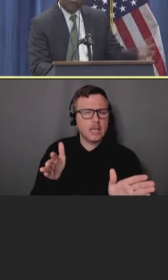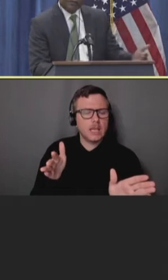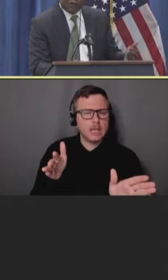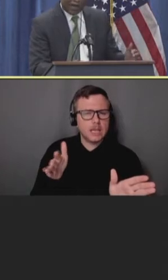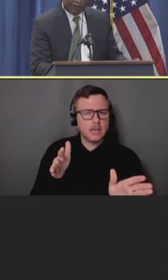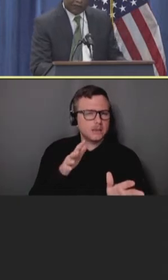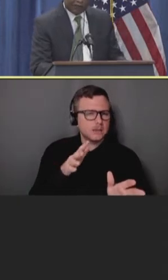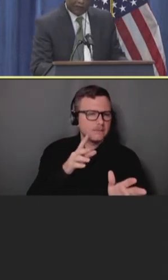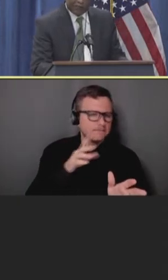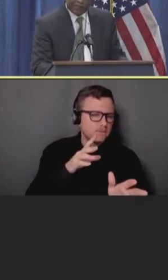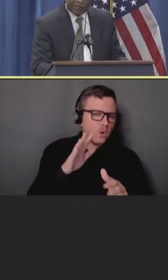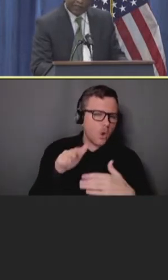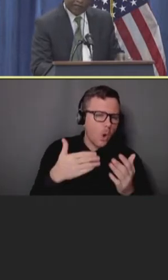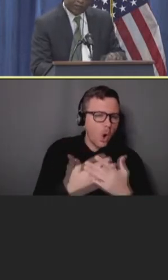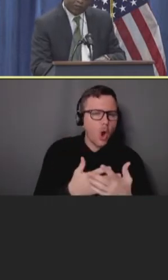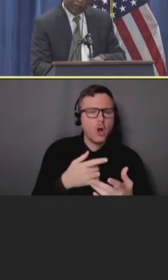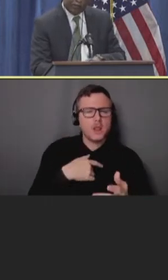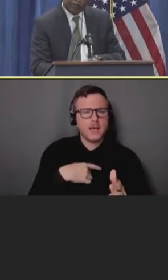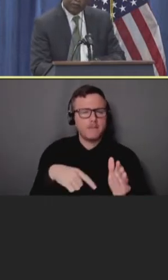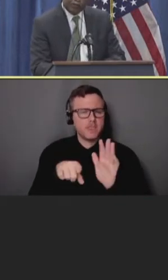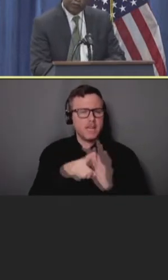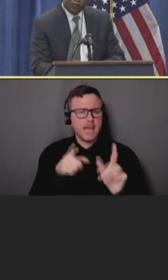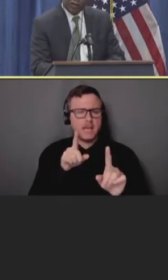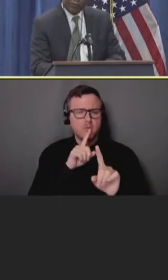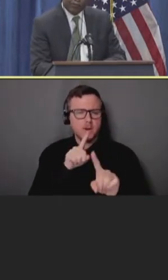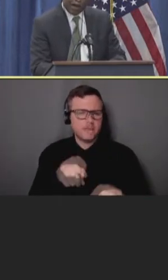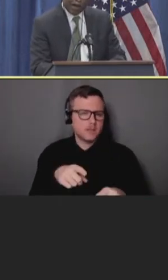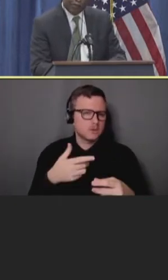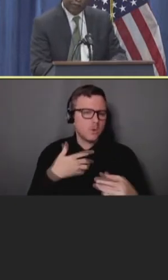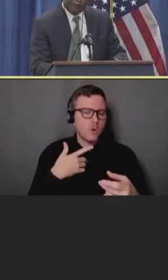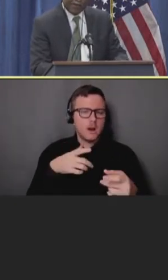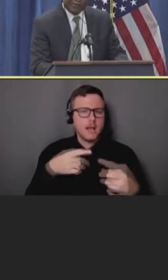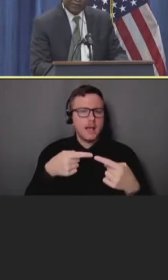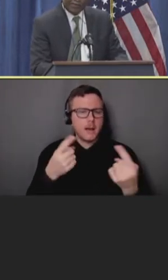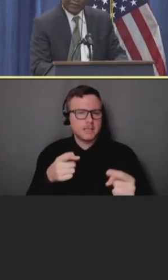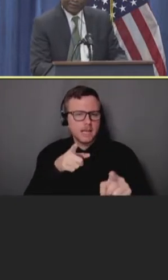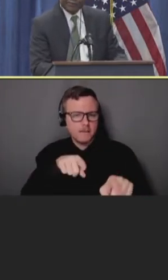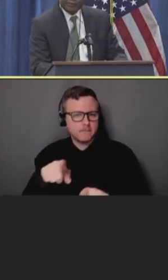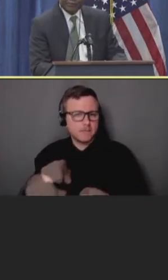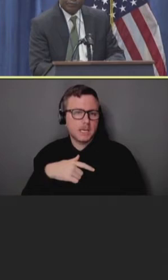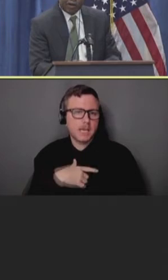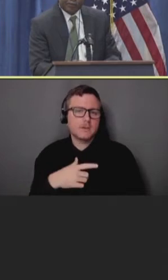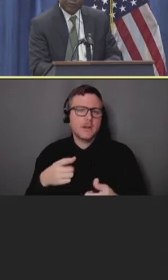all of their adverse events that generally occurs with primary vaccinates, primary.